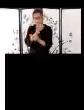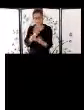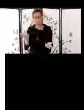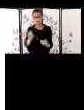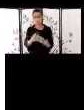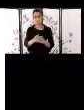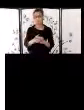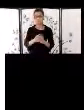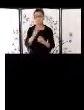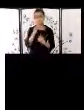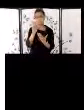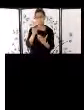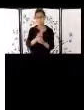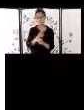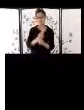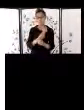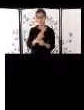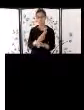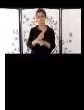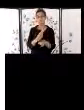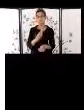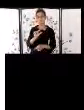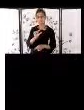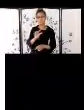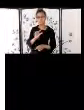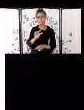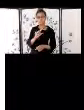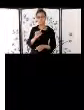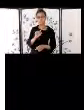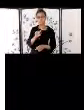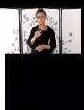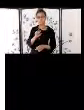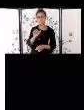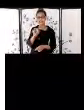email address book just to ensure that any emails from us aren’t ending up in your